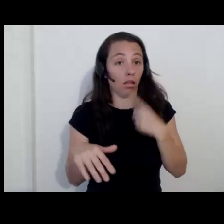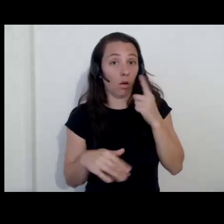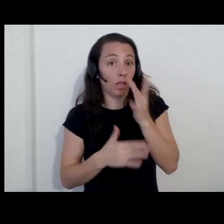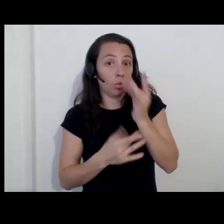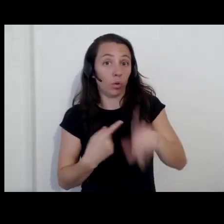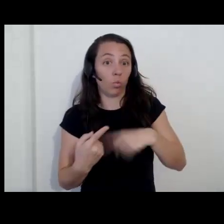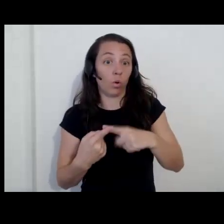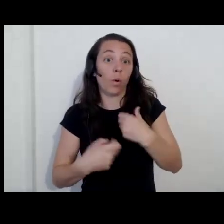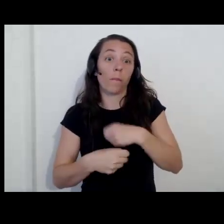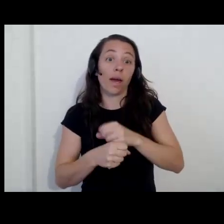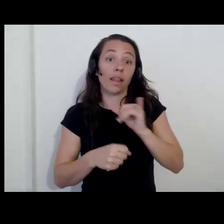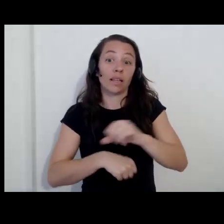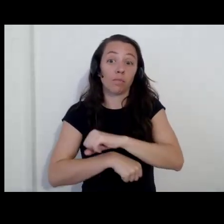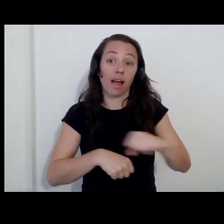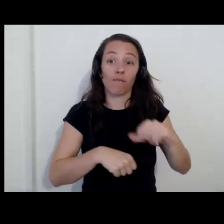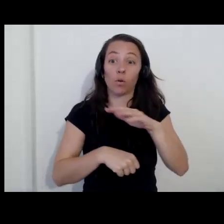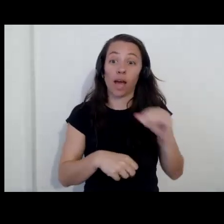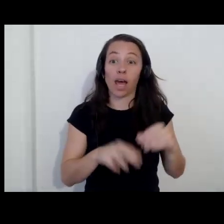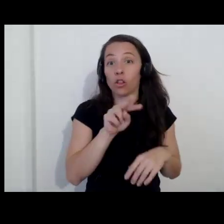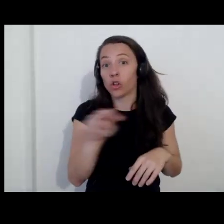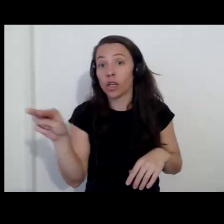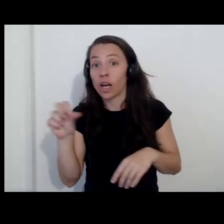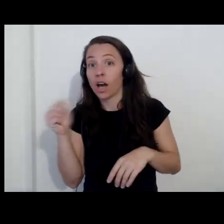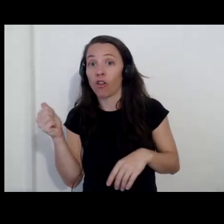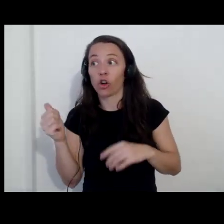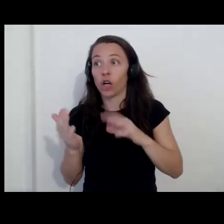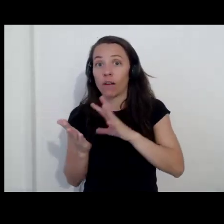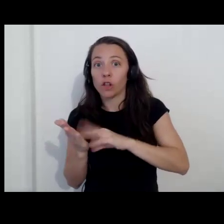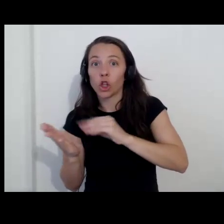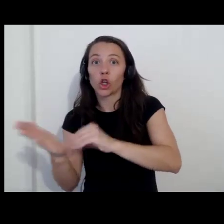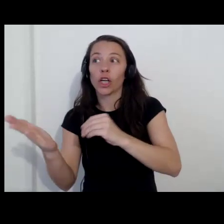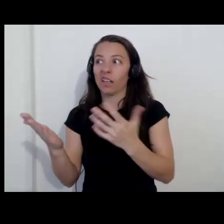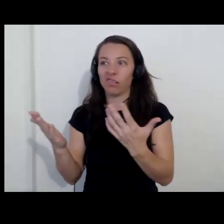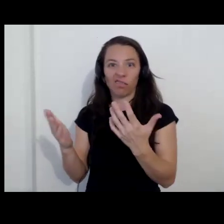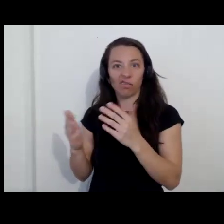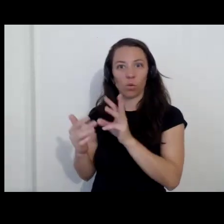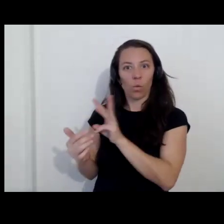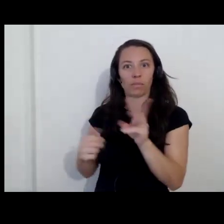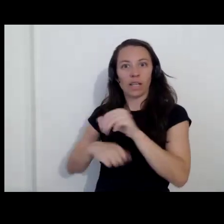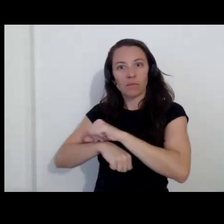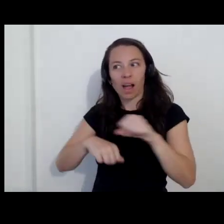platform and looking at other learning platforms out there. And we found that no major learning